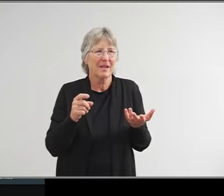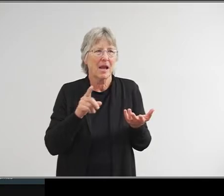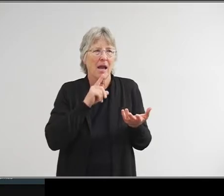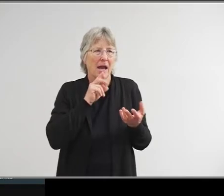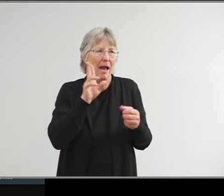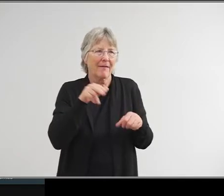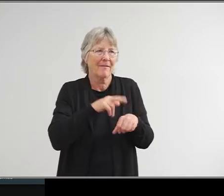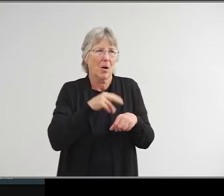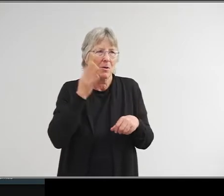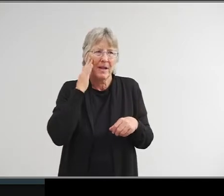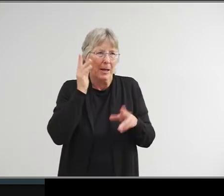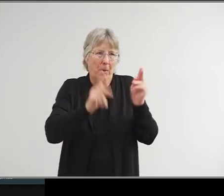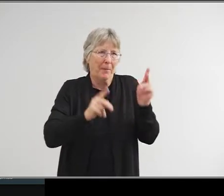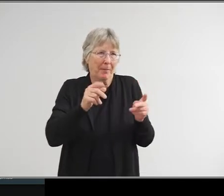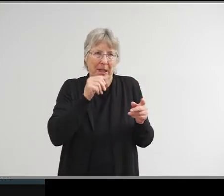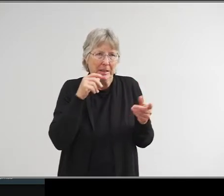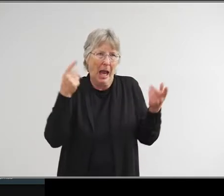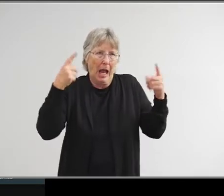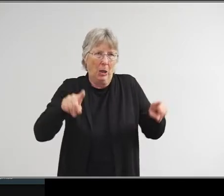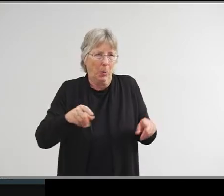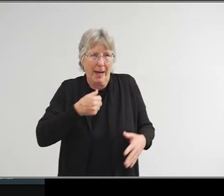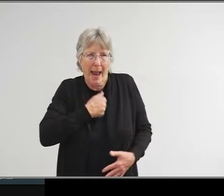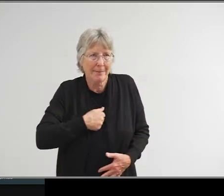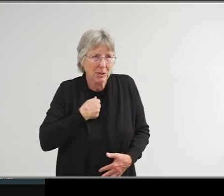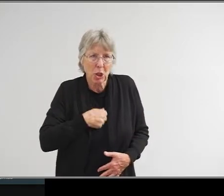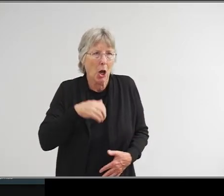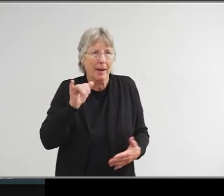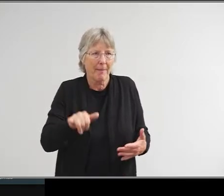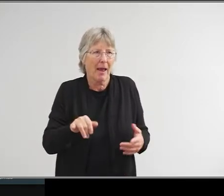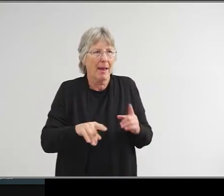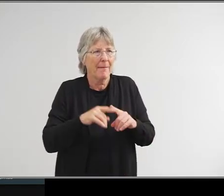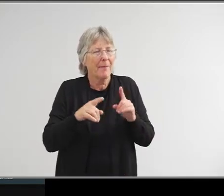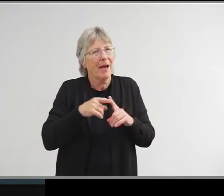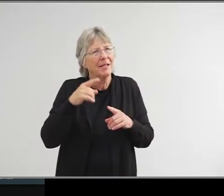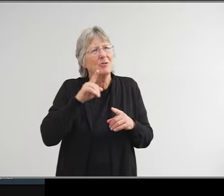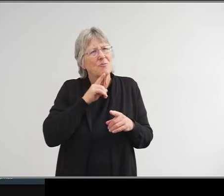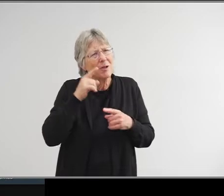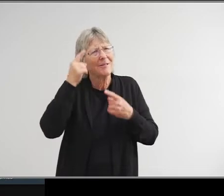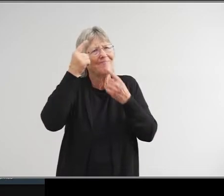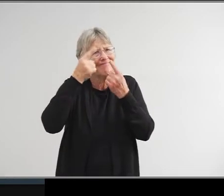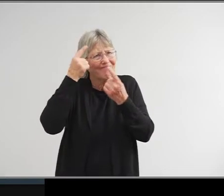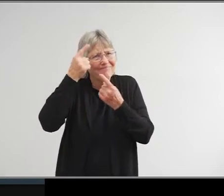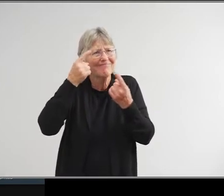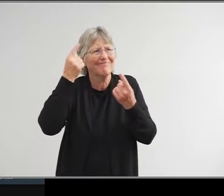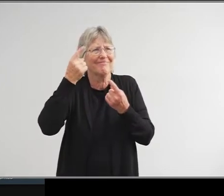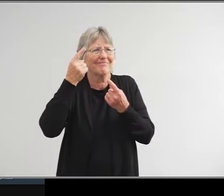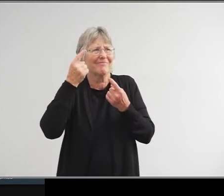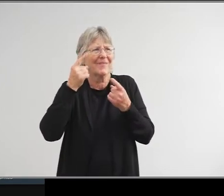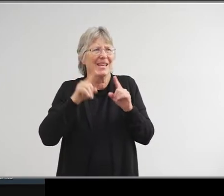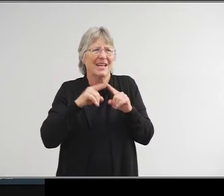And I'm sorry about that, to be mindful that these decisions are being made